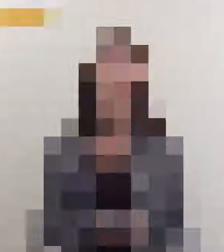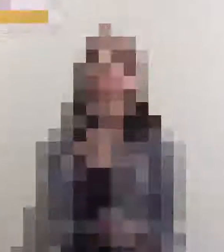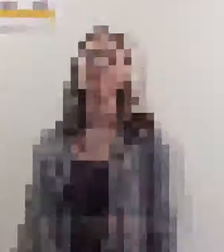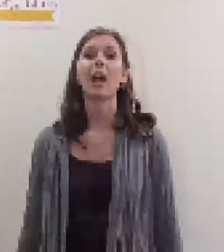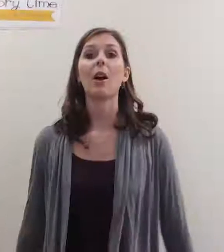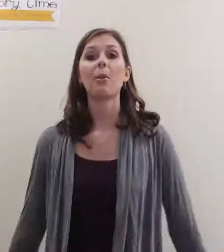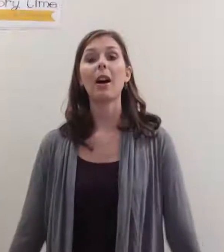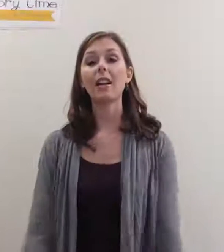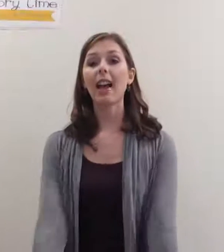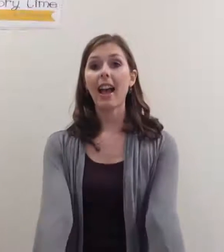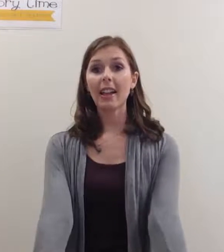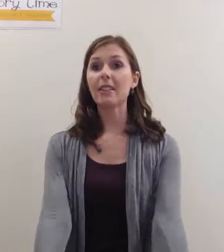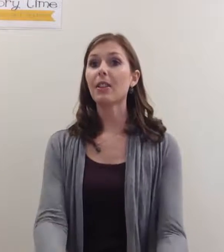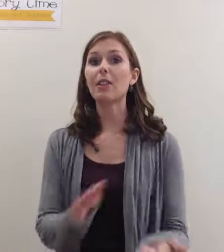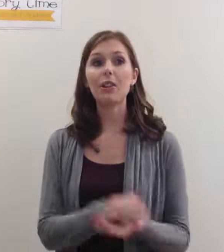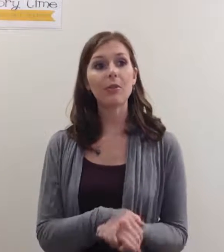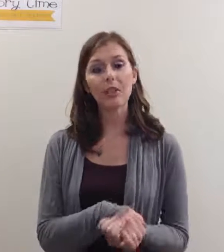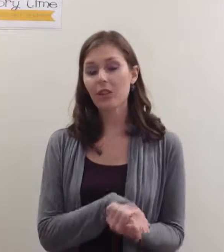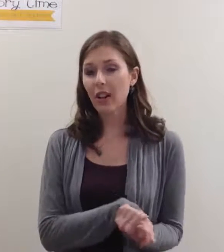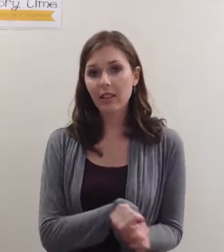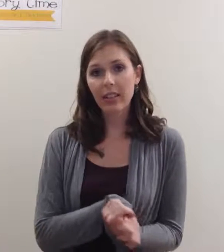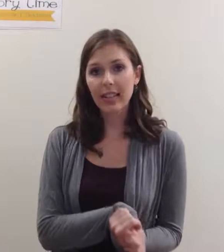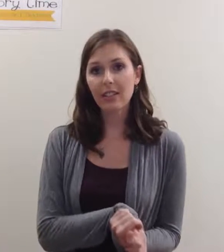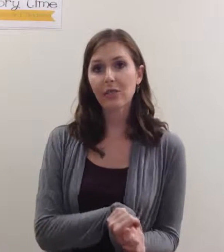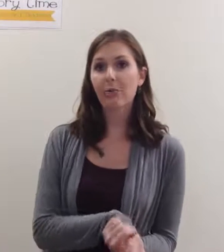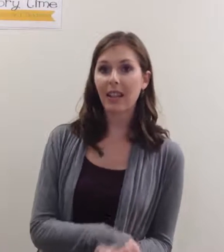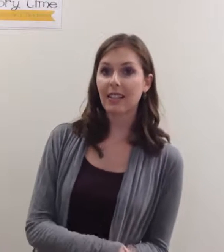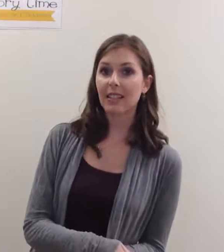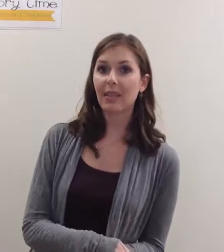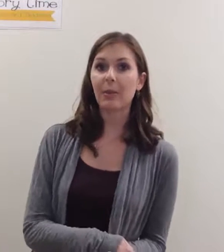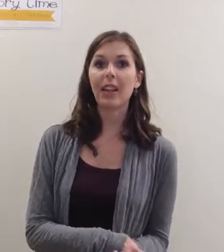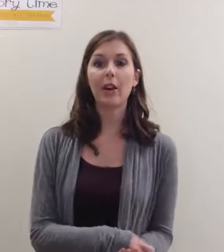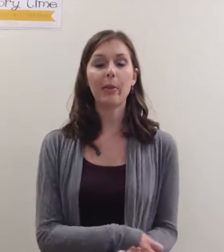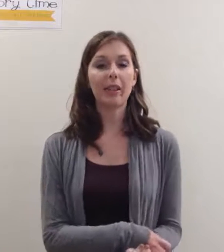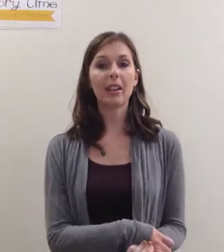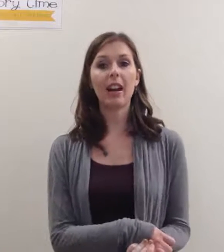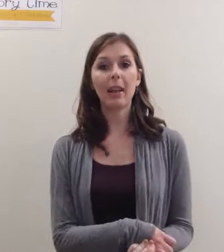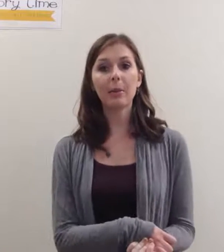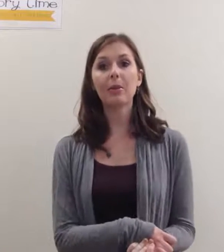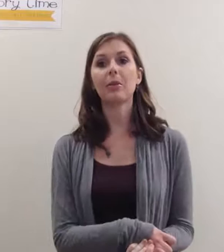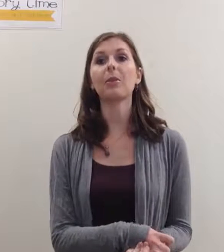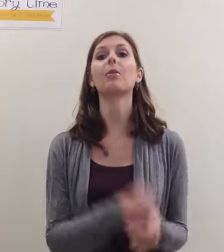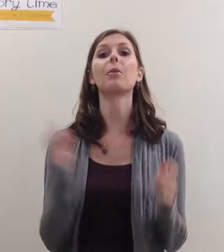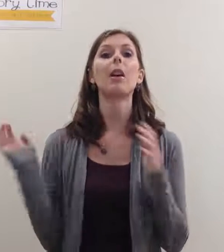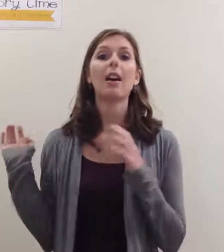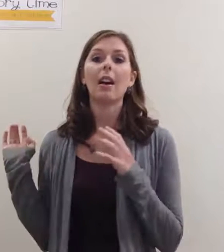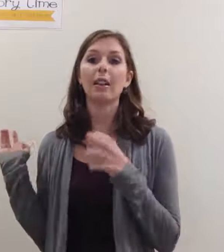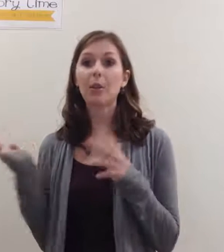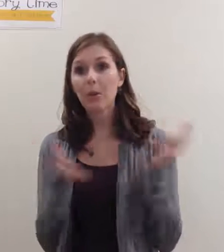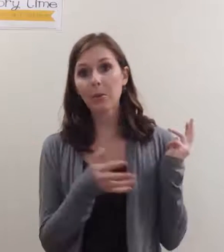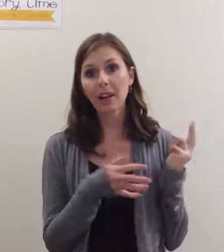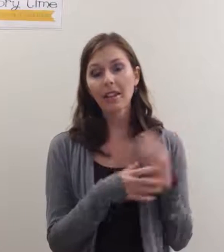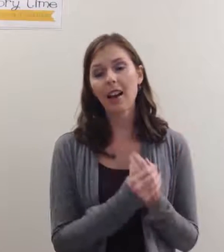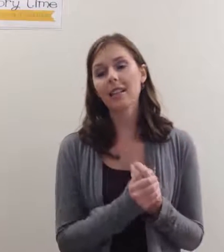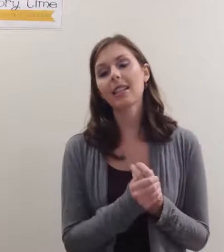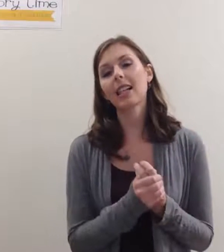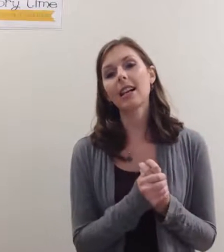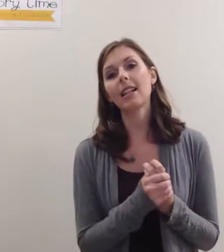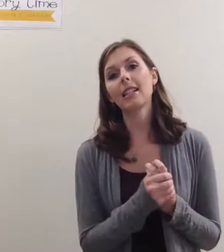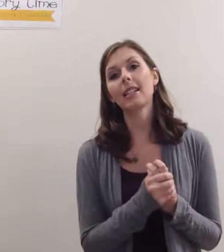Well, as you and your child are getting dress this week, I hope that you're able to incorporate a lot of the siiiigns.